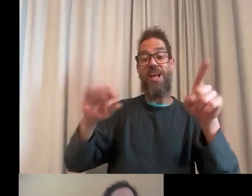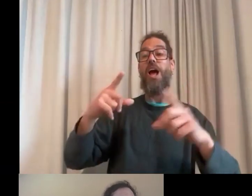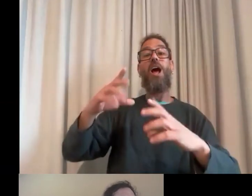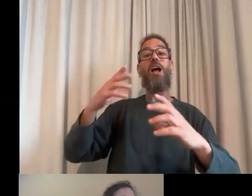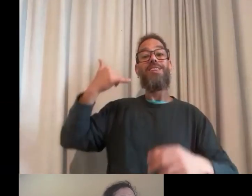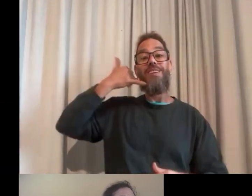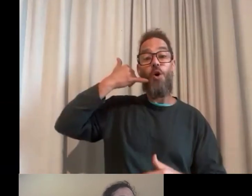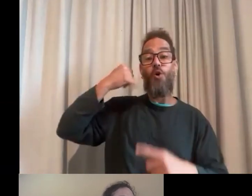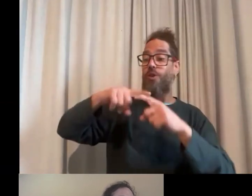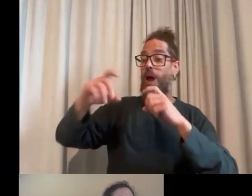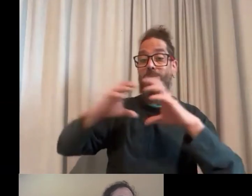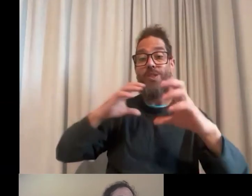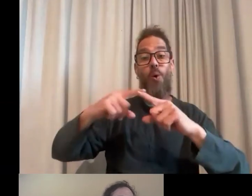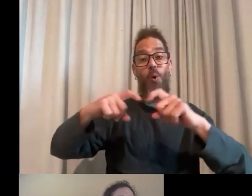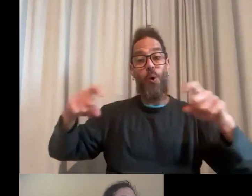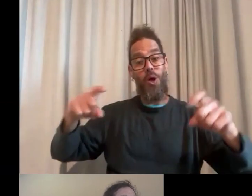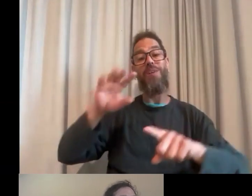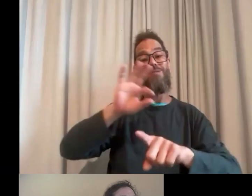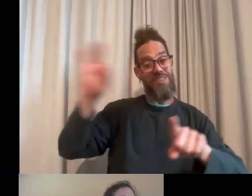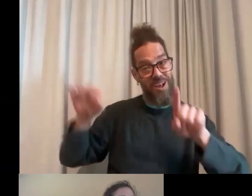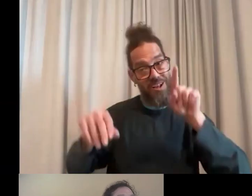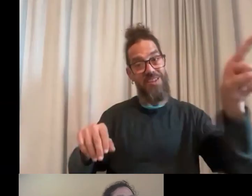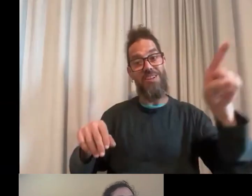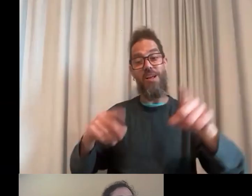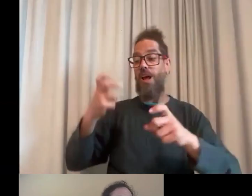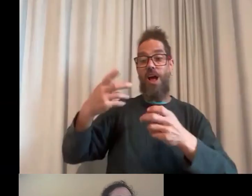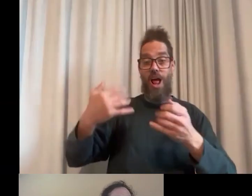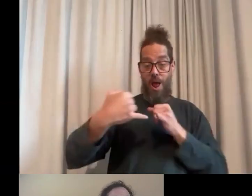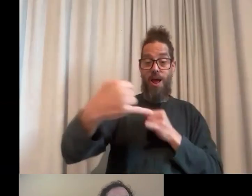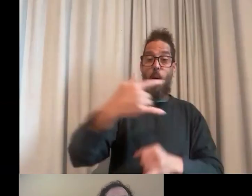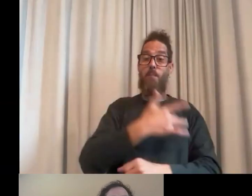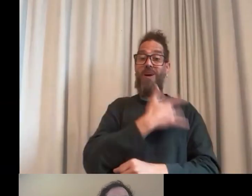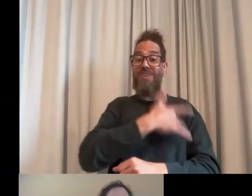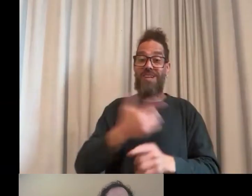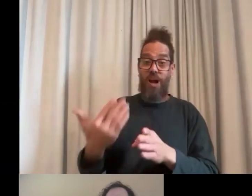The telecommunications industry is federally regulated. The broadcast industry is federally regulated.